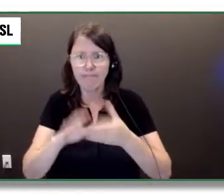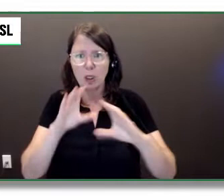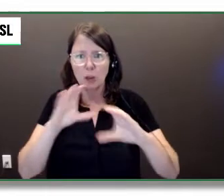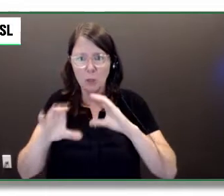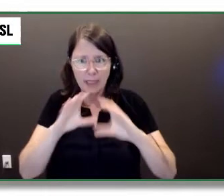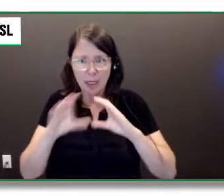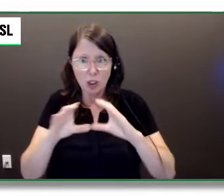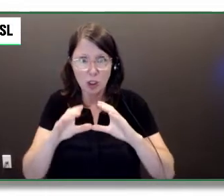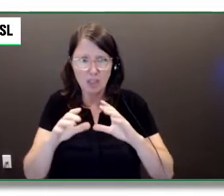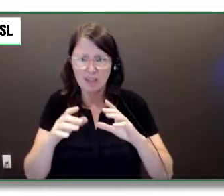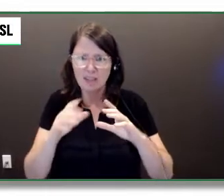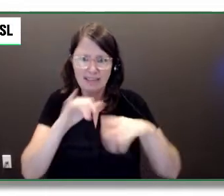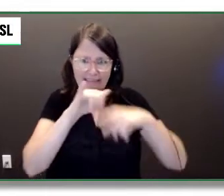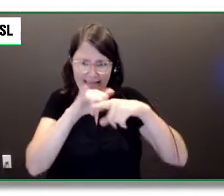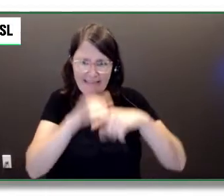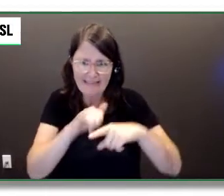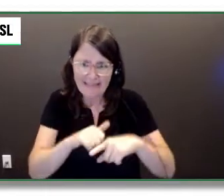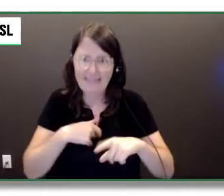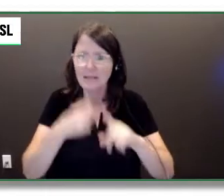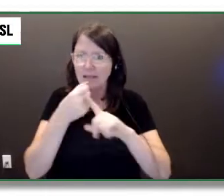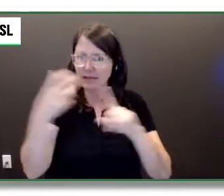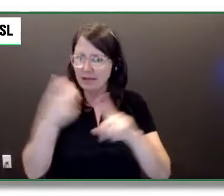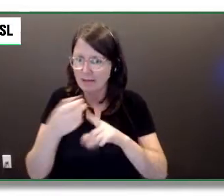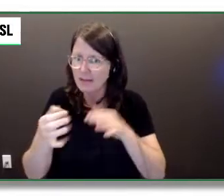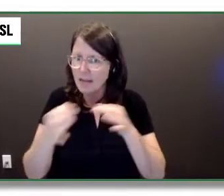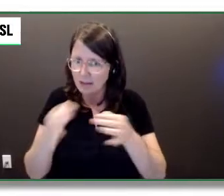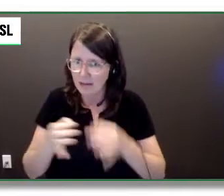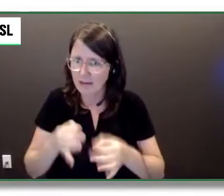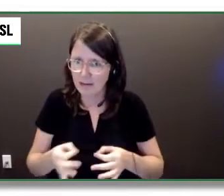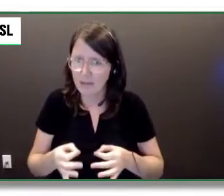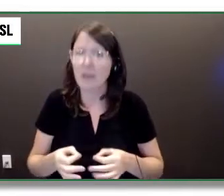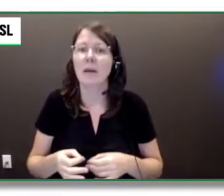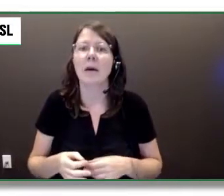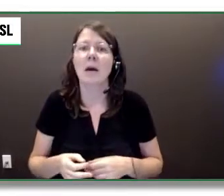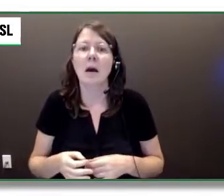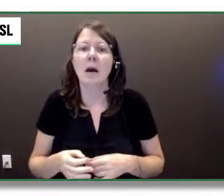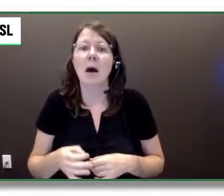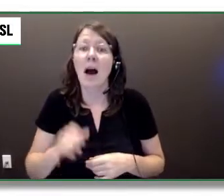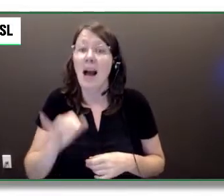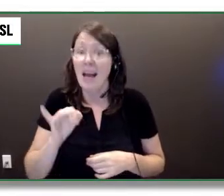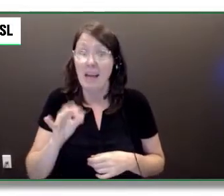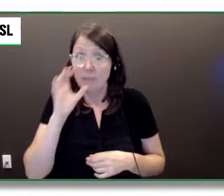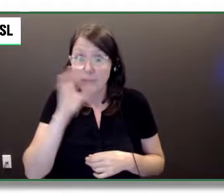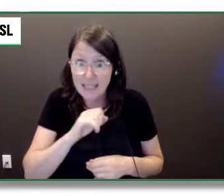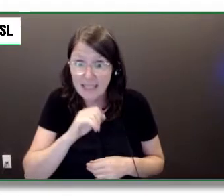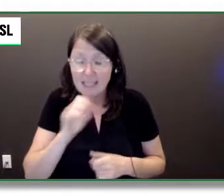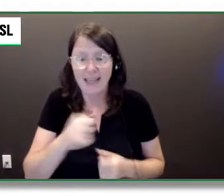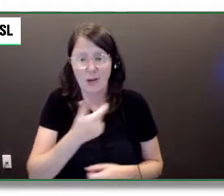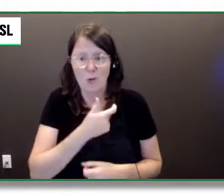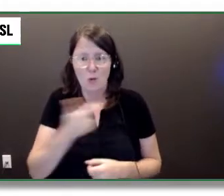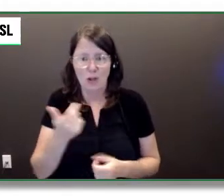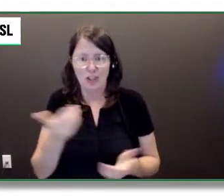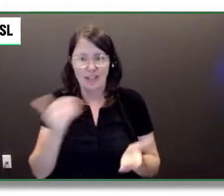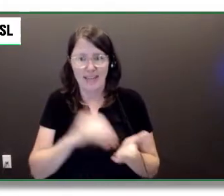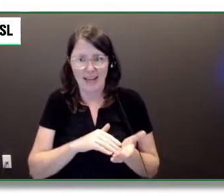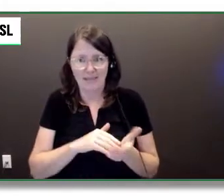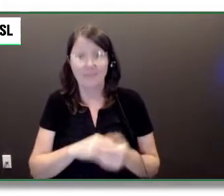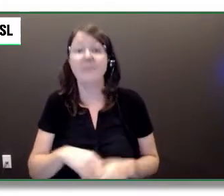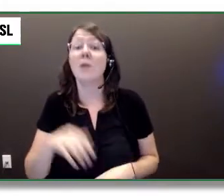of course you can re-watch this later if you miss anything. And I've also created a document that's being shared with you that will include